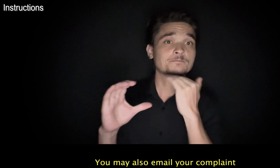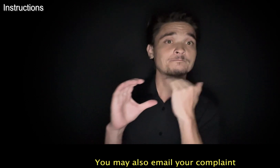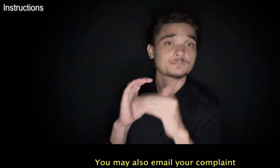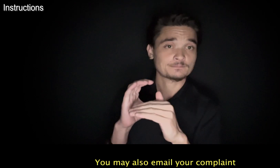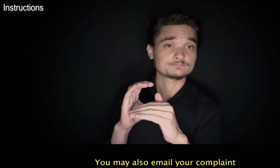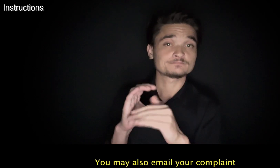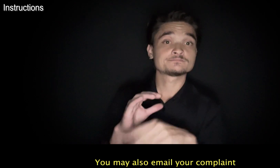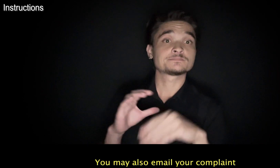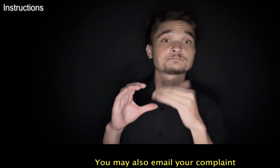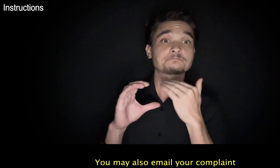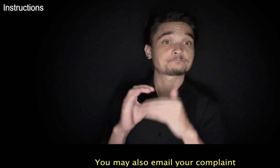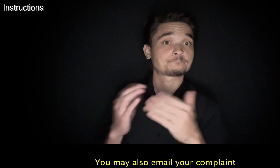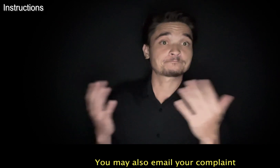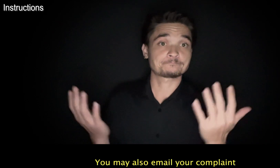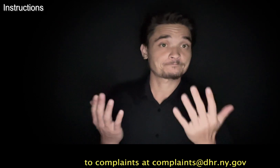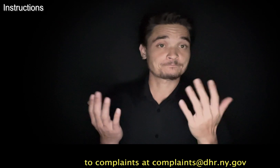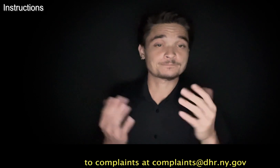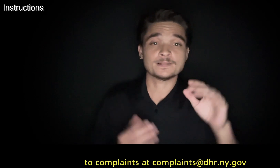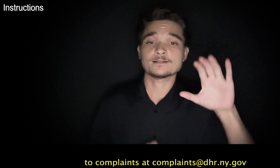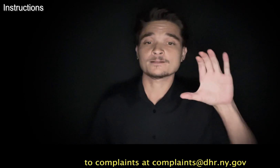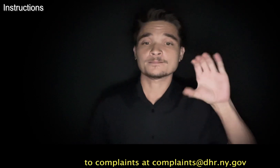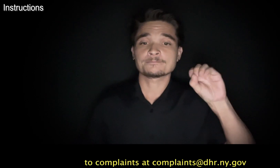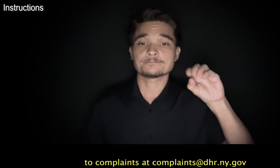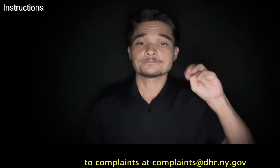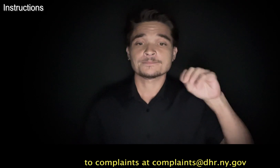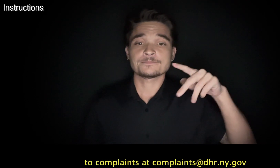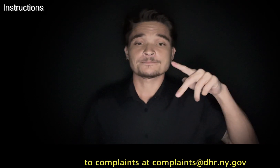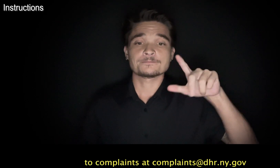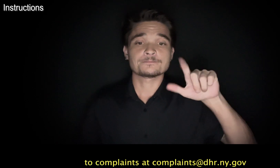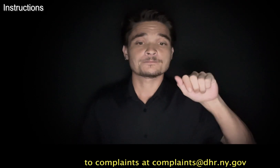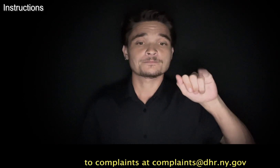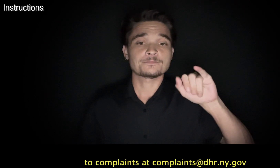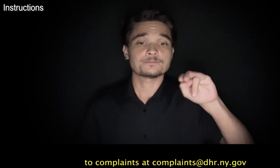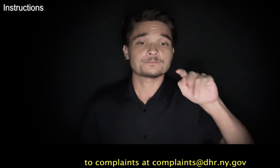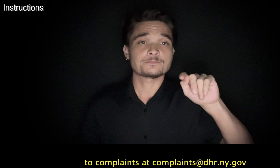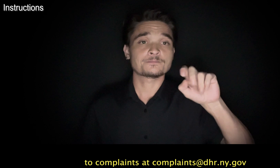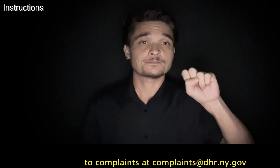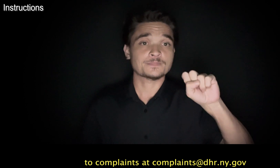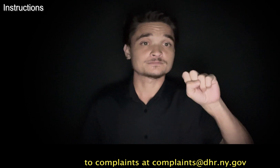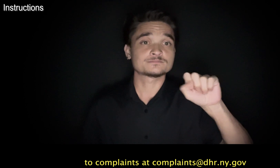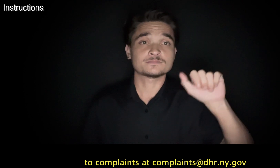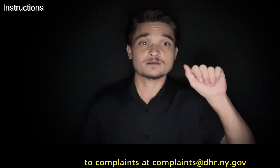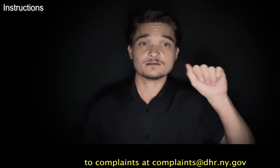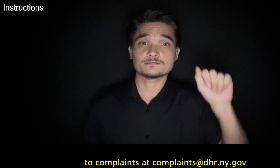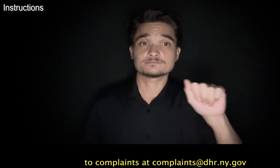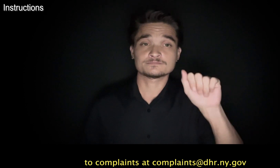You may also email your complaint to complaints at complaints@dhr.ny.gov